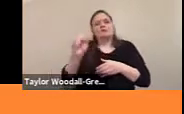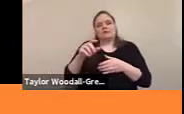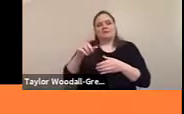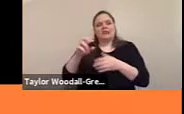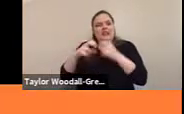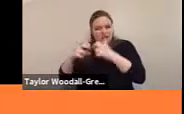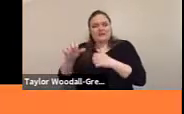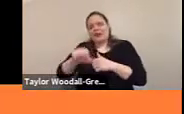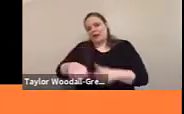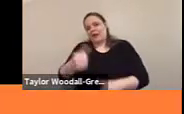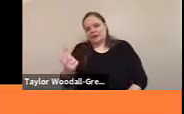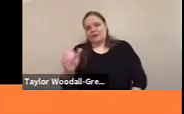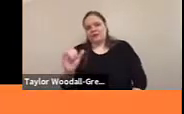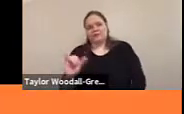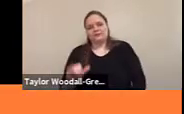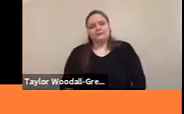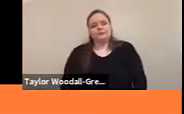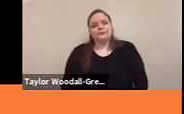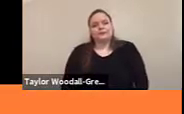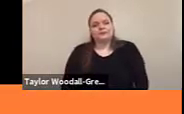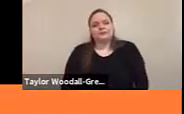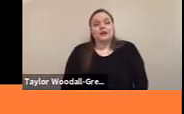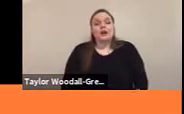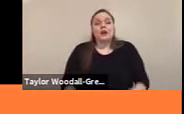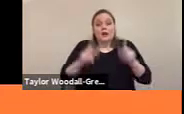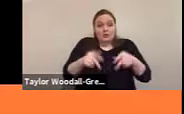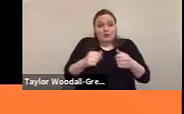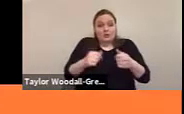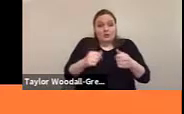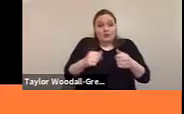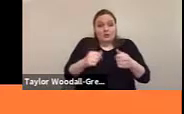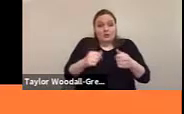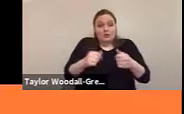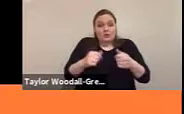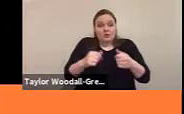To someone with Irlen syndrome, a stark black and white contrast that's used for text